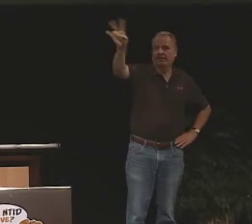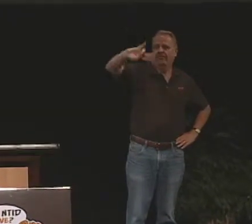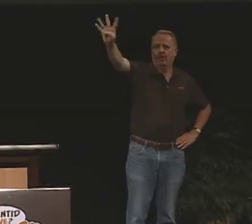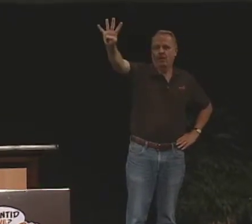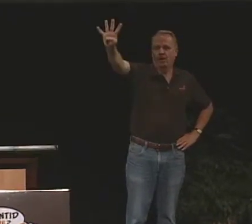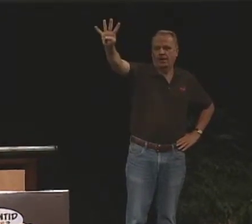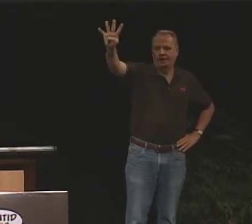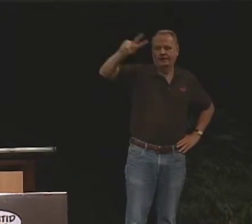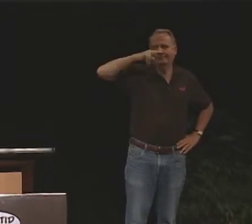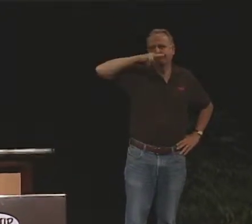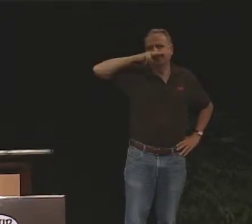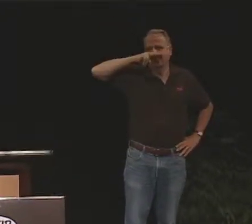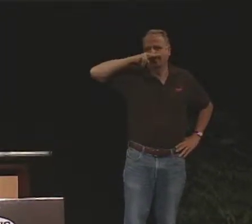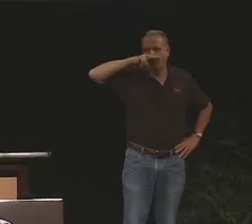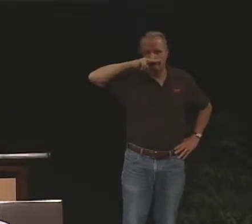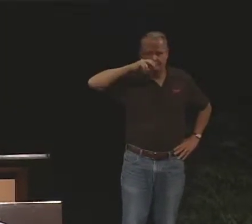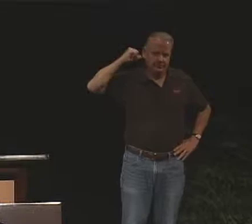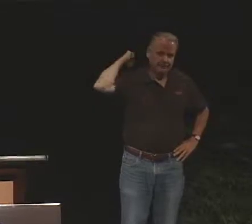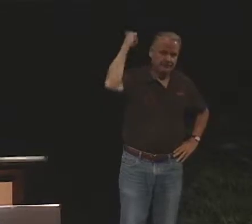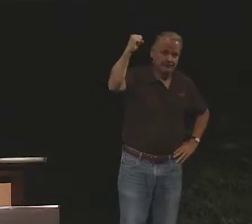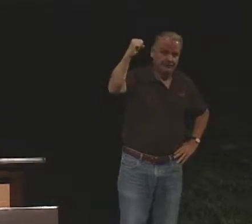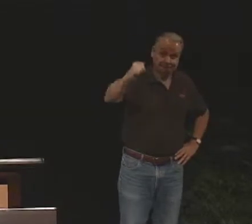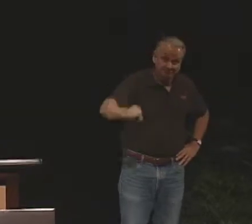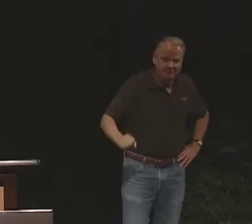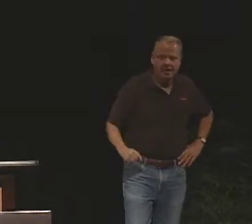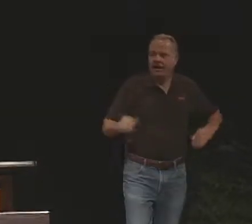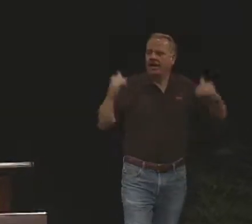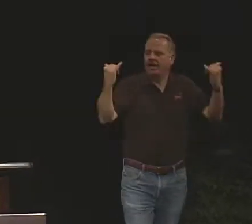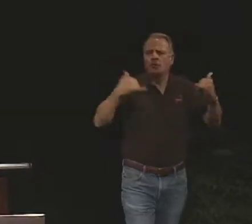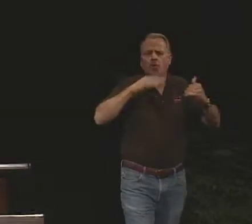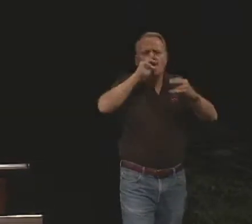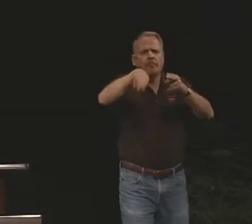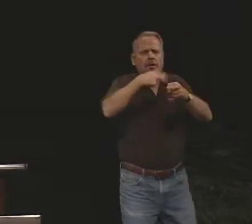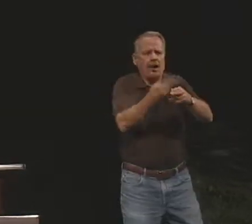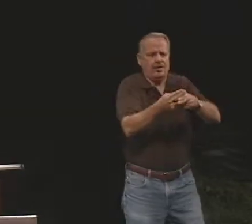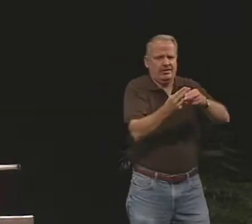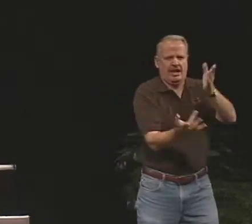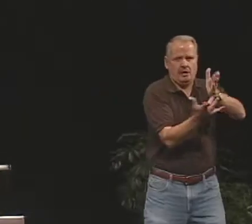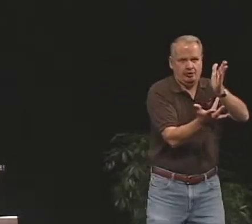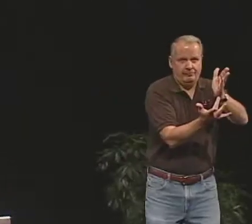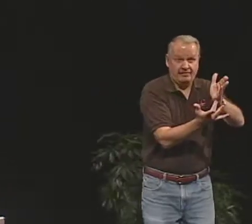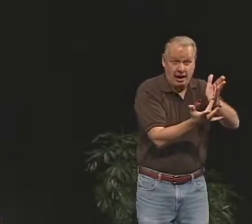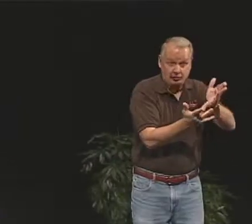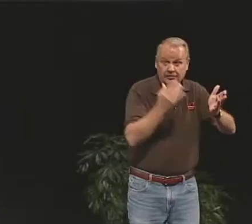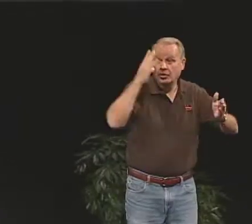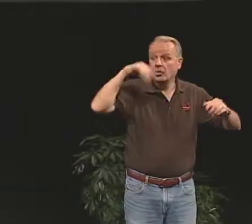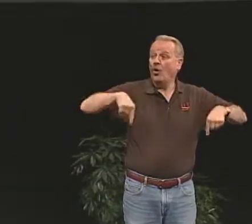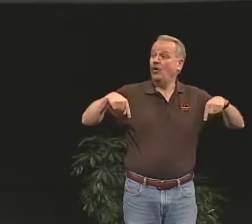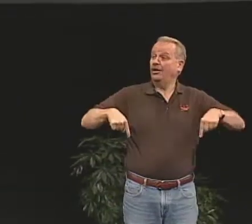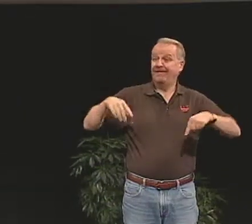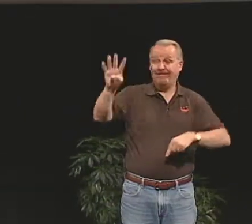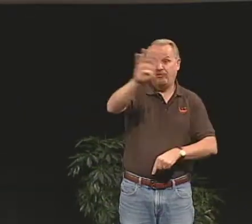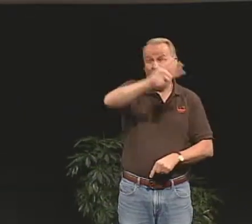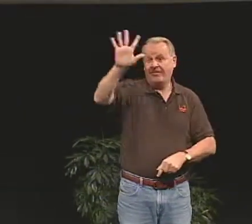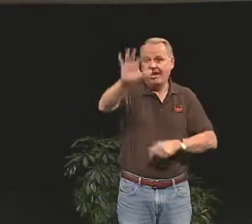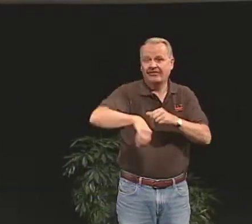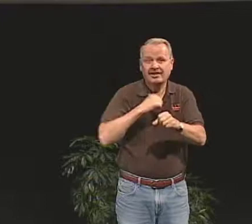SVP class of '74. Let's hear it. So I'm gonna talk about technology.